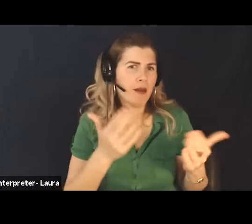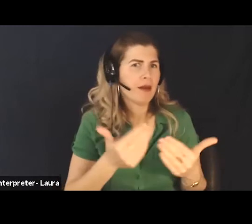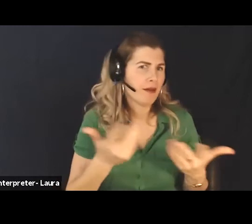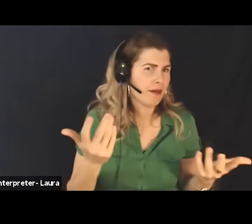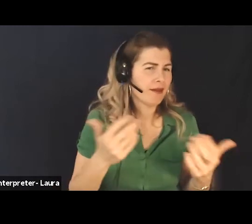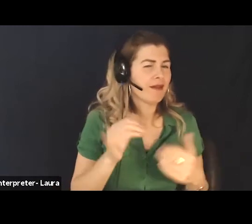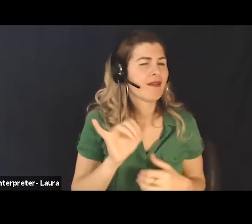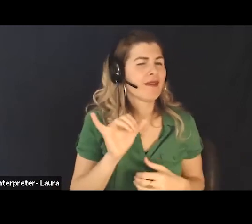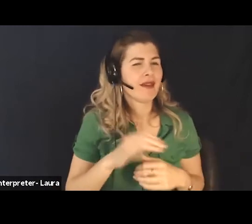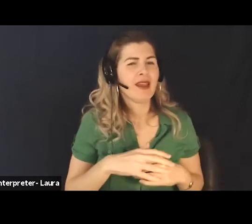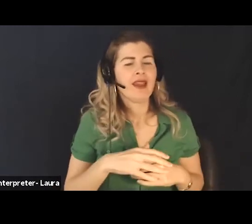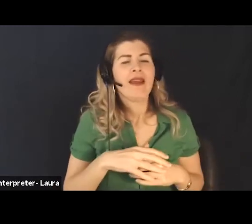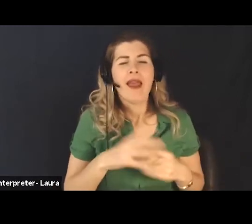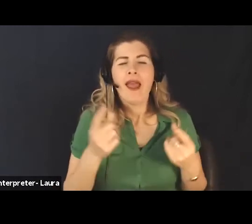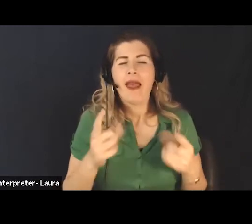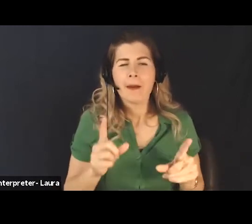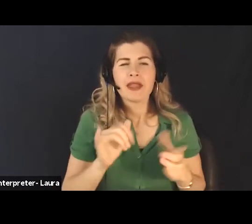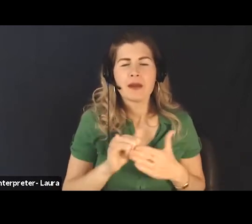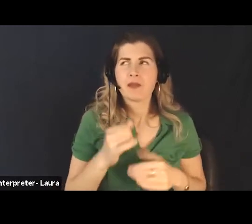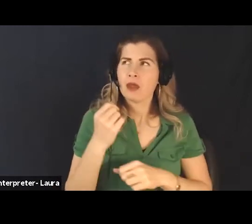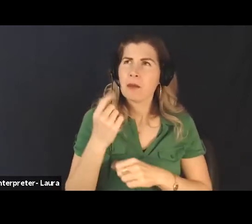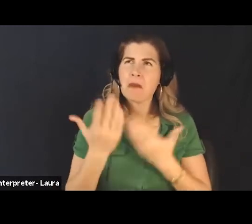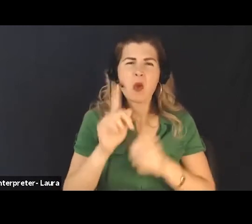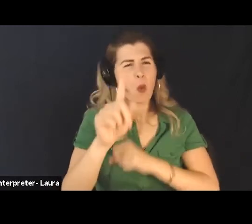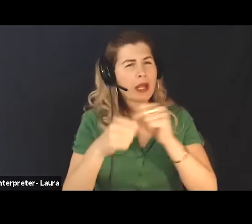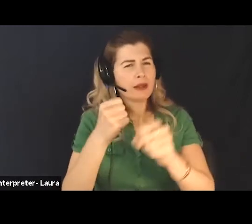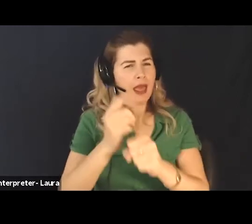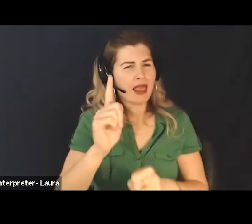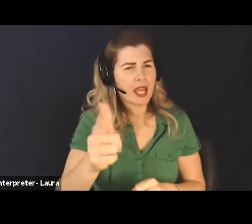And it turns out about a year later, it turns out that smart street lights became